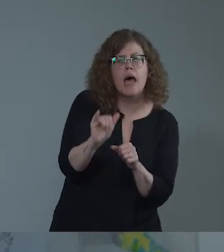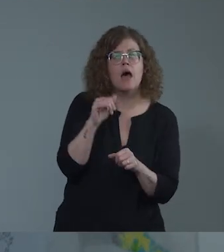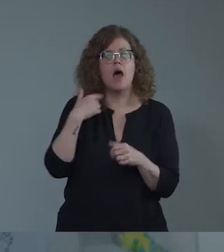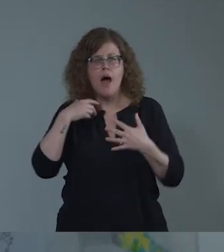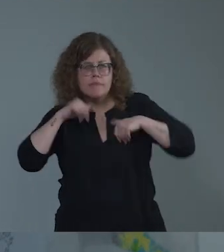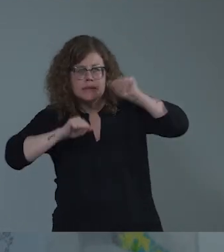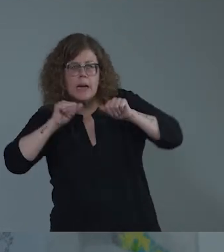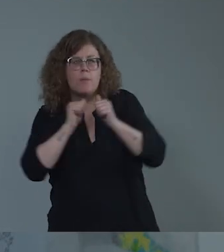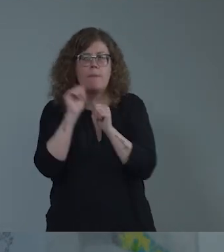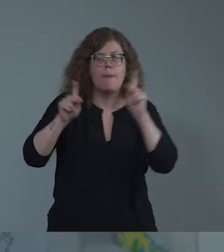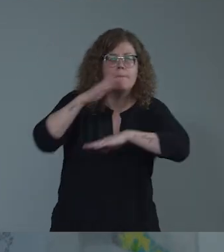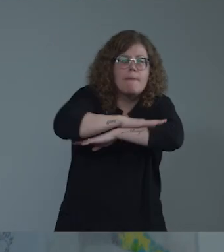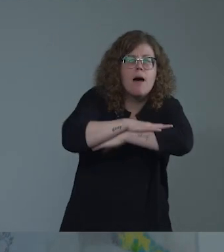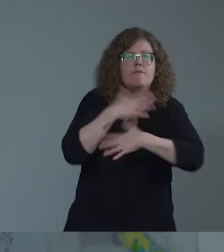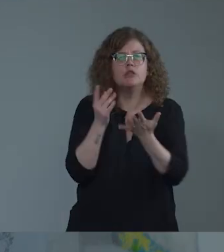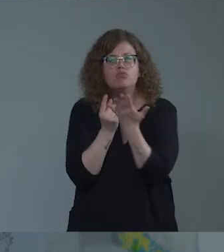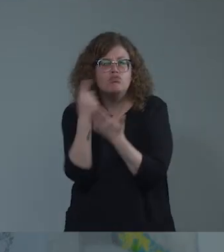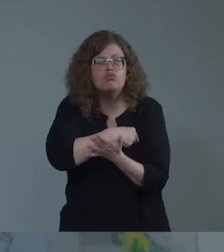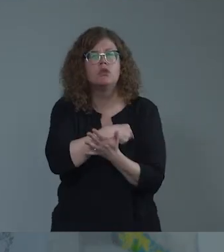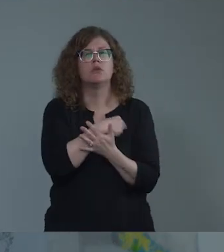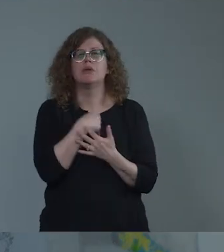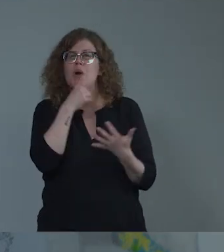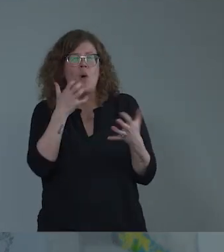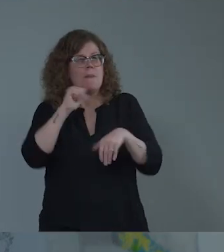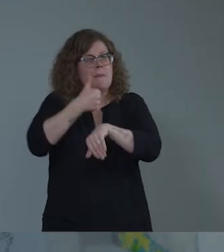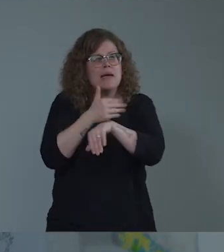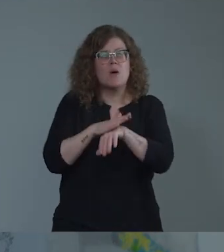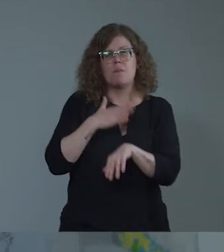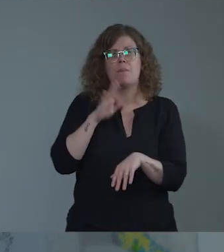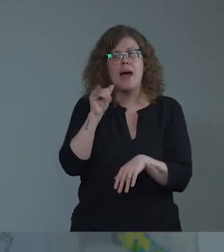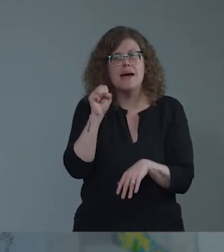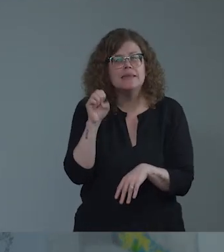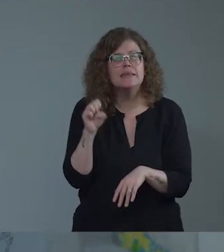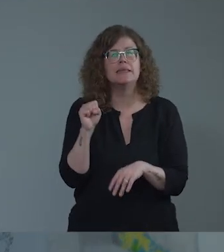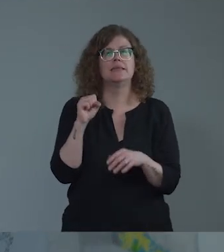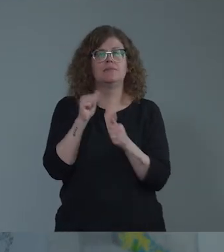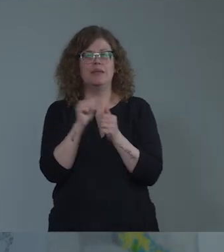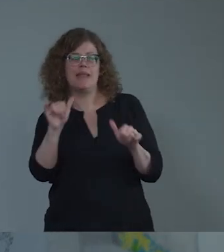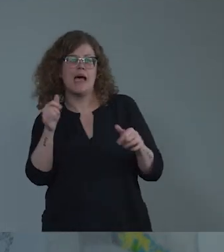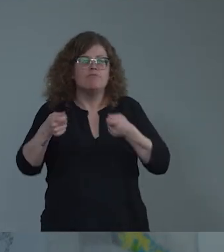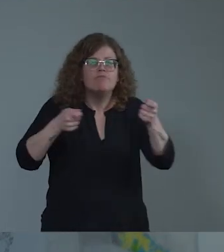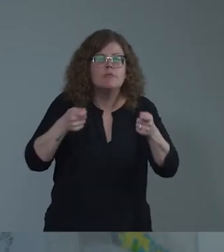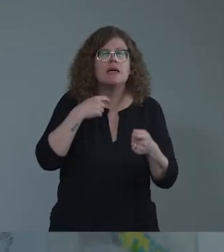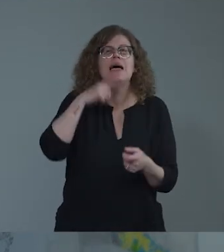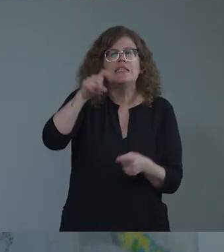And then I also assembled a panel of people to review because I didn't want